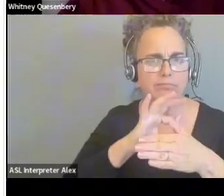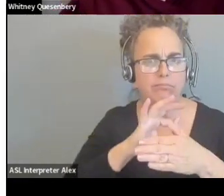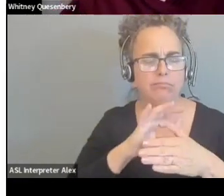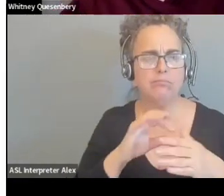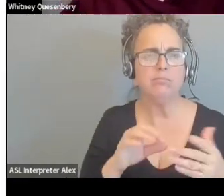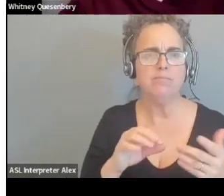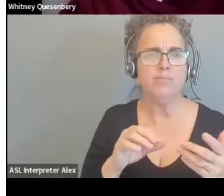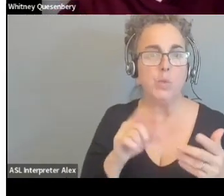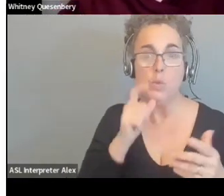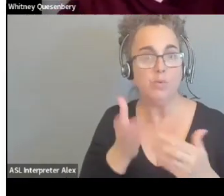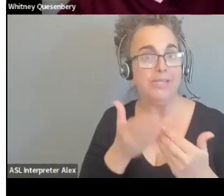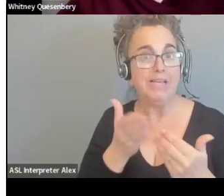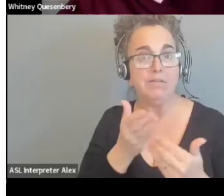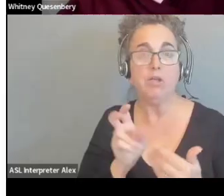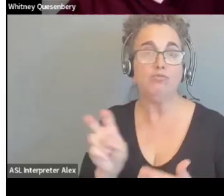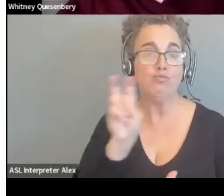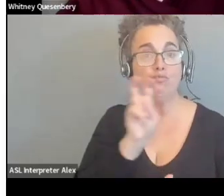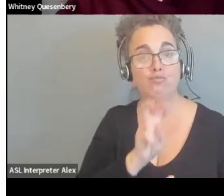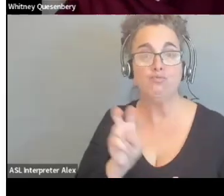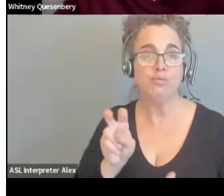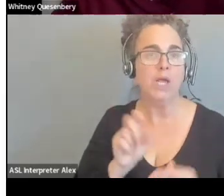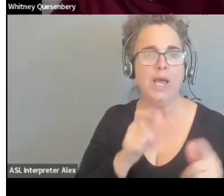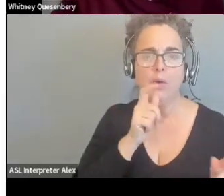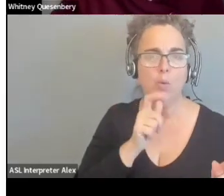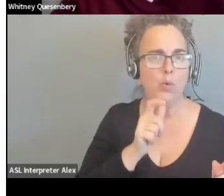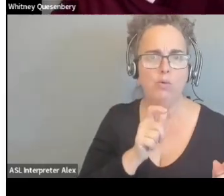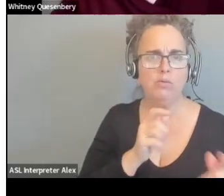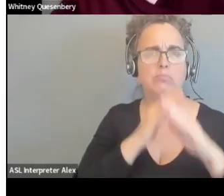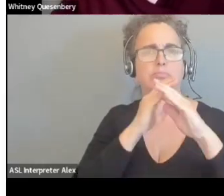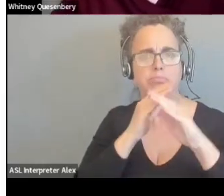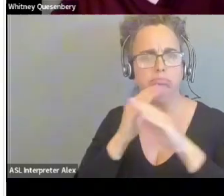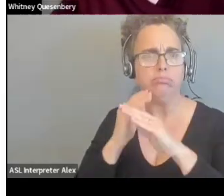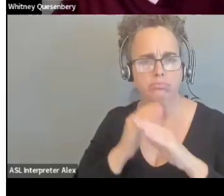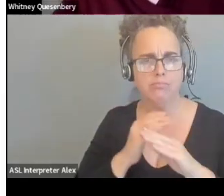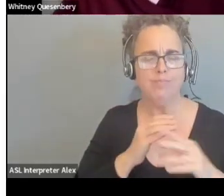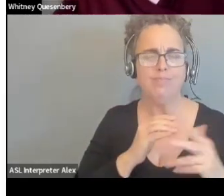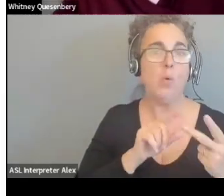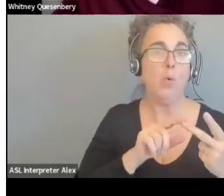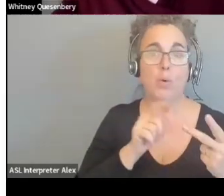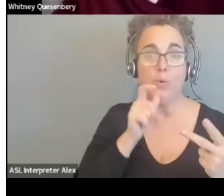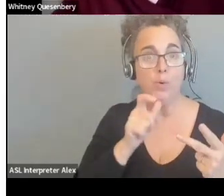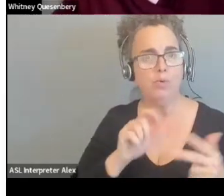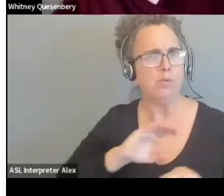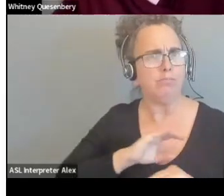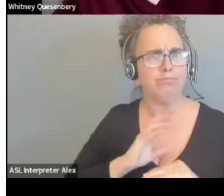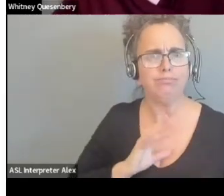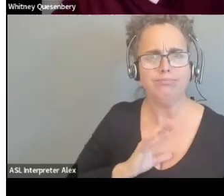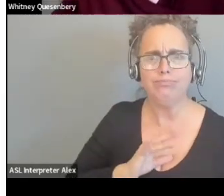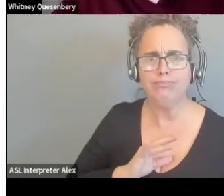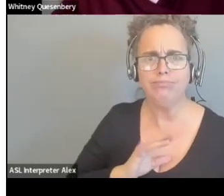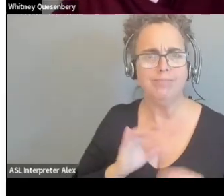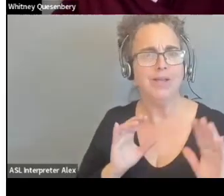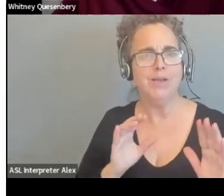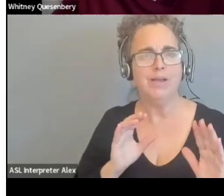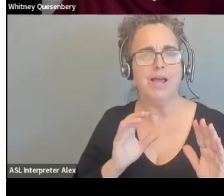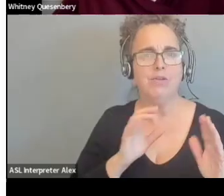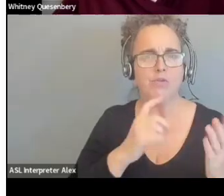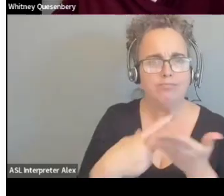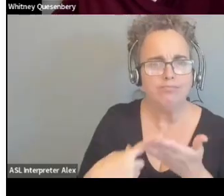and who's, who's encountering barriers and who's maybe delighted. And then you can continue to iterate that through, you know,